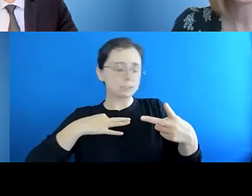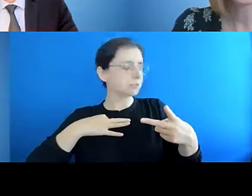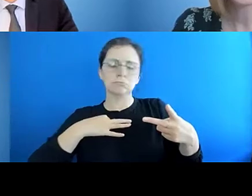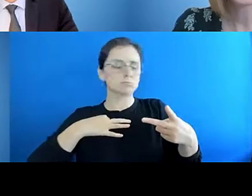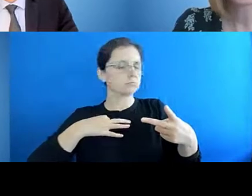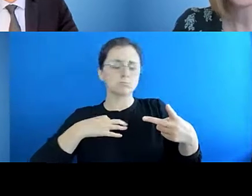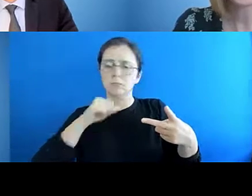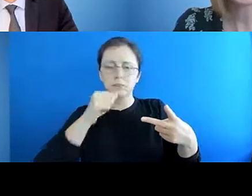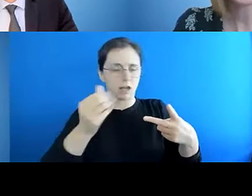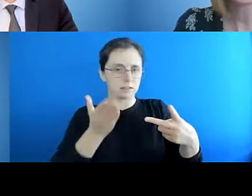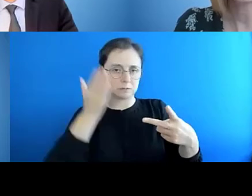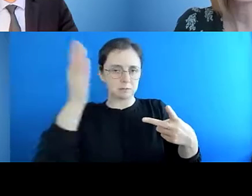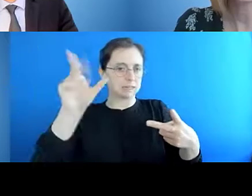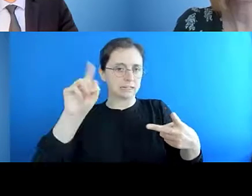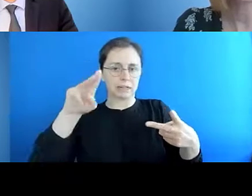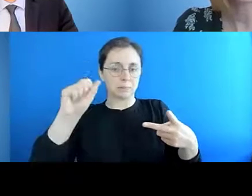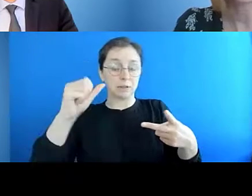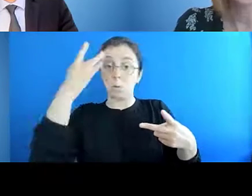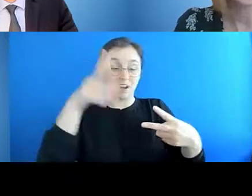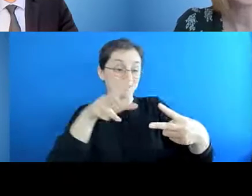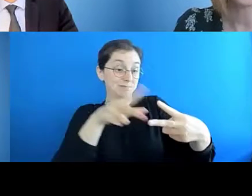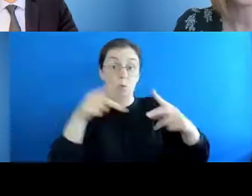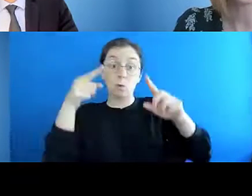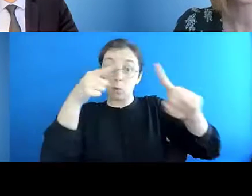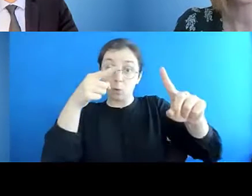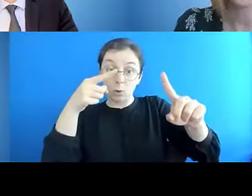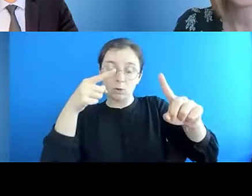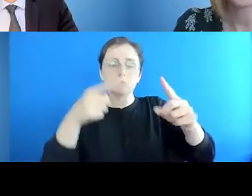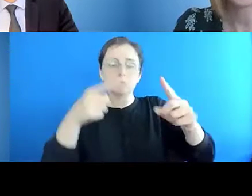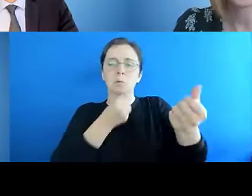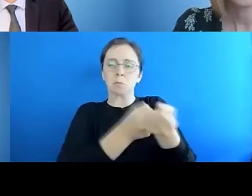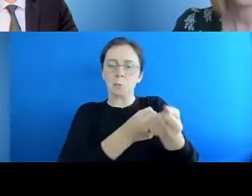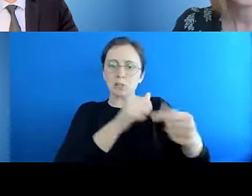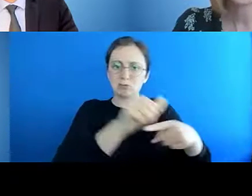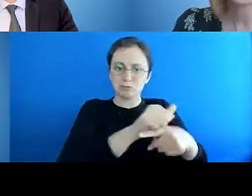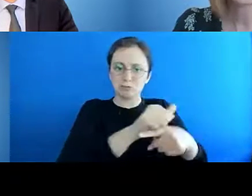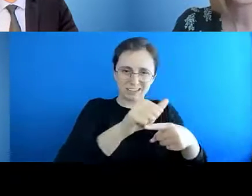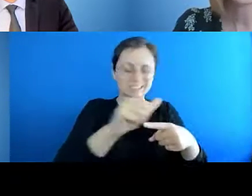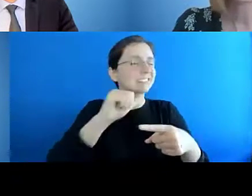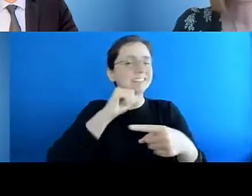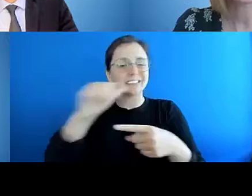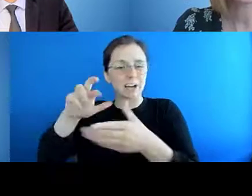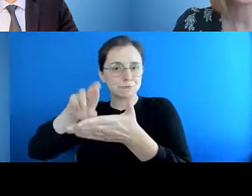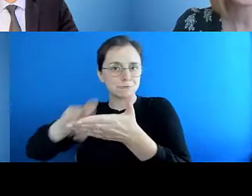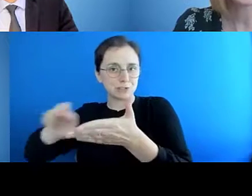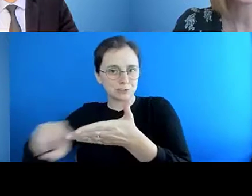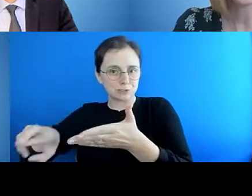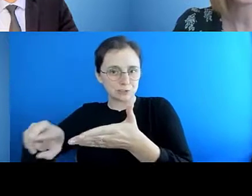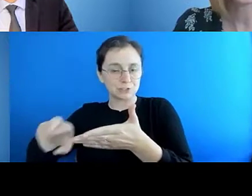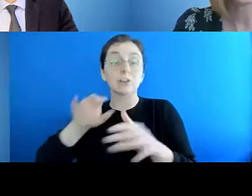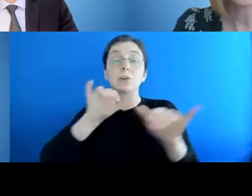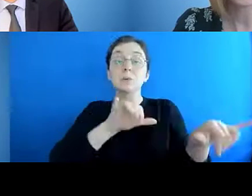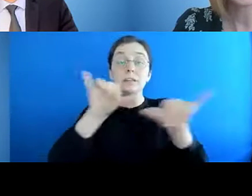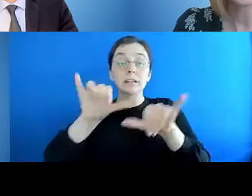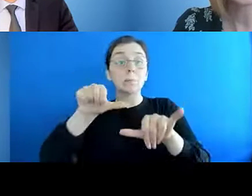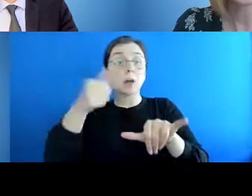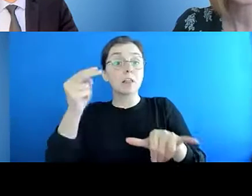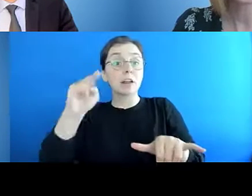of training and fellowship programs is to support training rather than research, and so consistent with other NIH data-sharing policies,